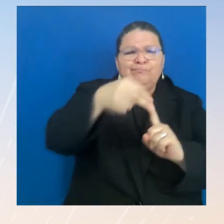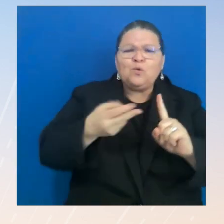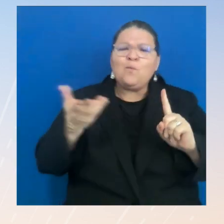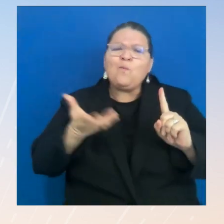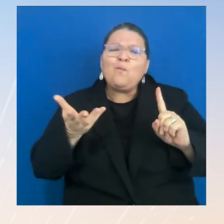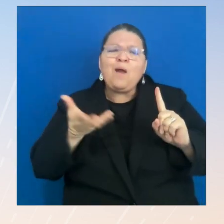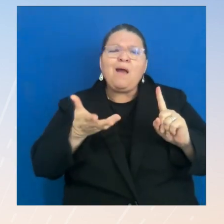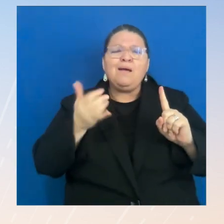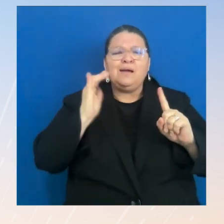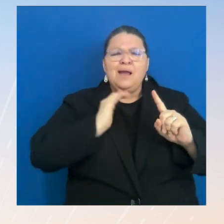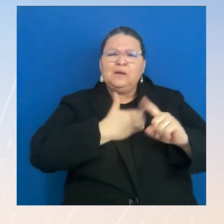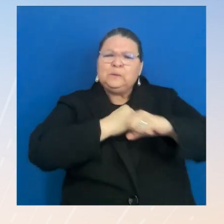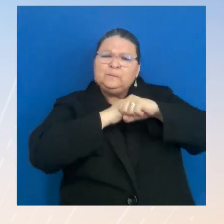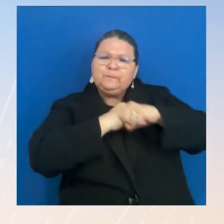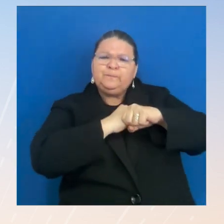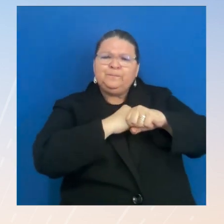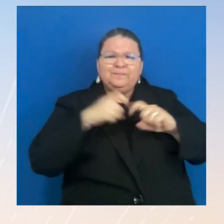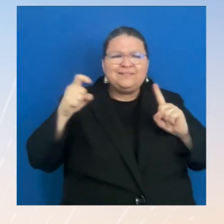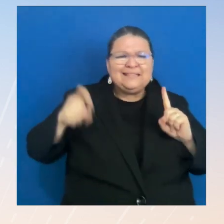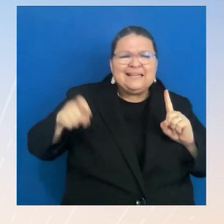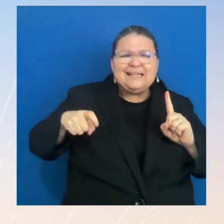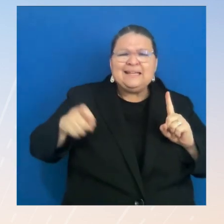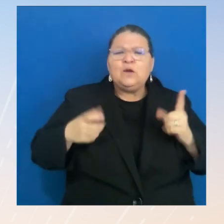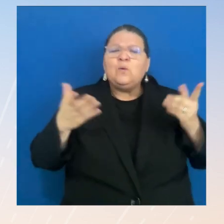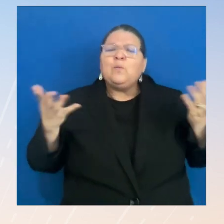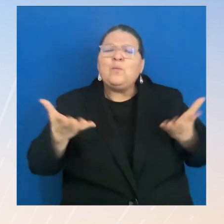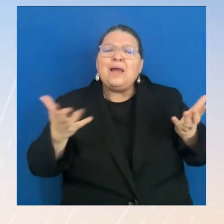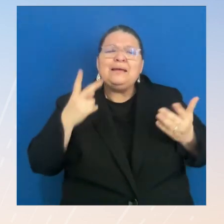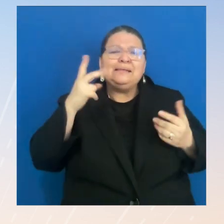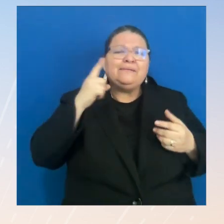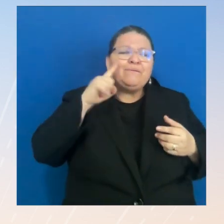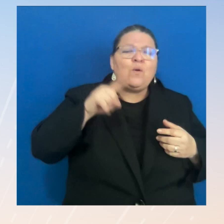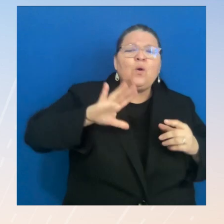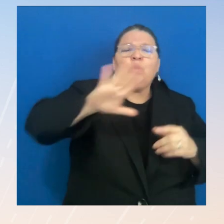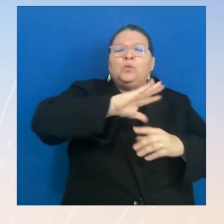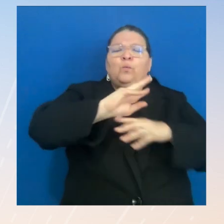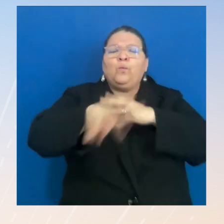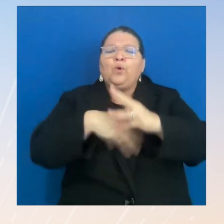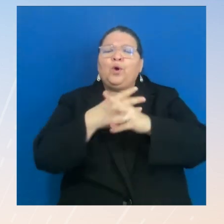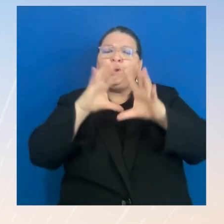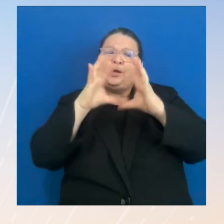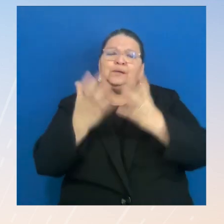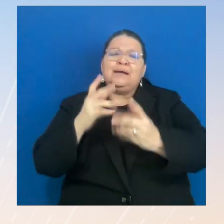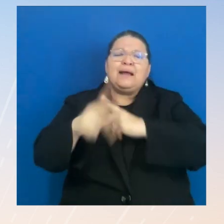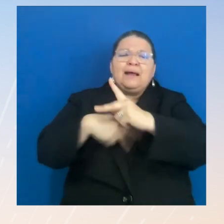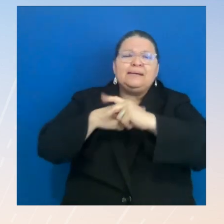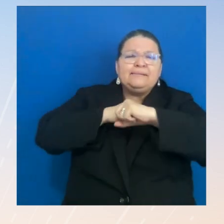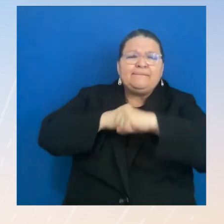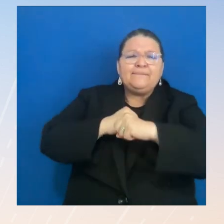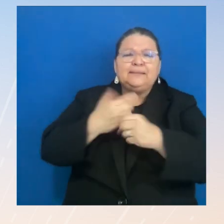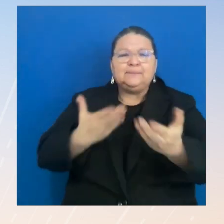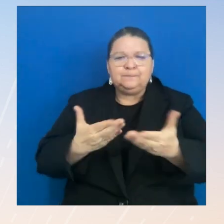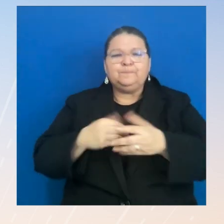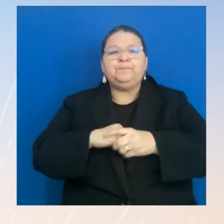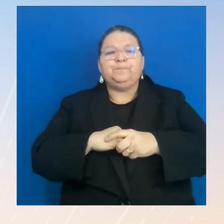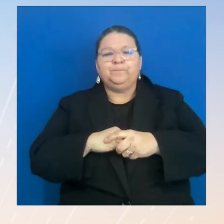And he continues to believe that a no-fly zone would be escalatory, could prompt a war with Russia.